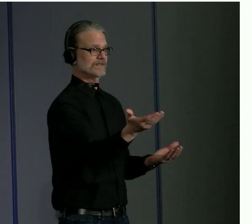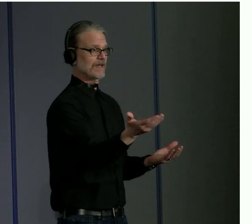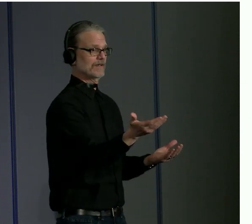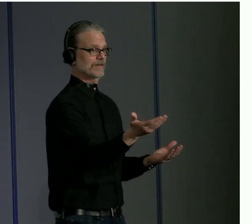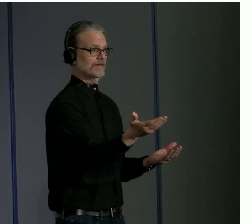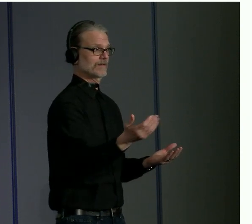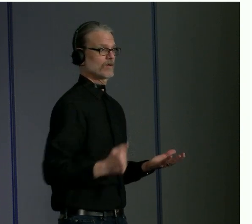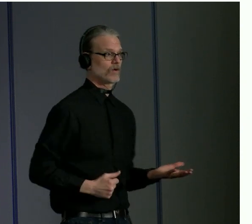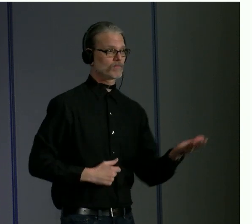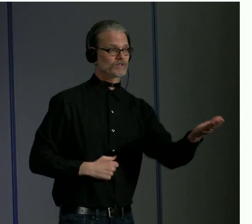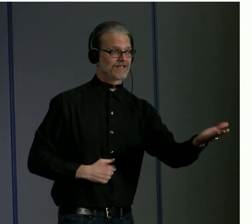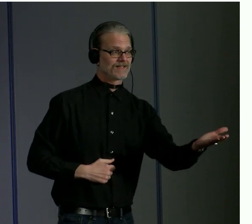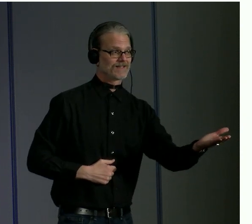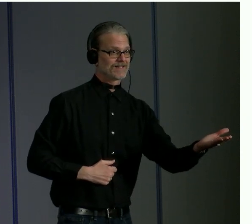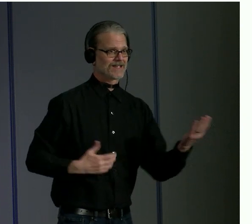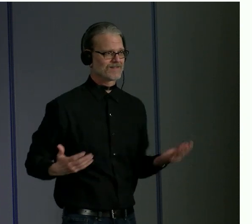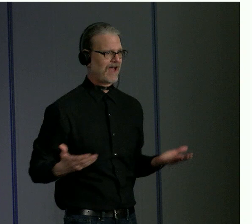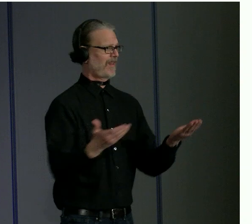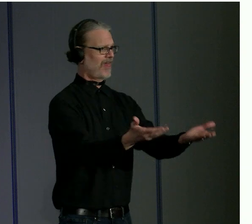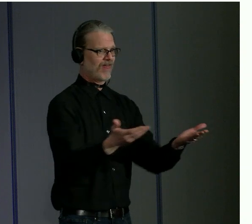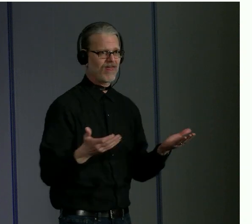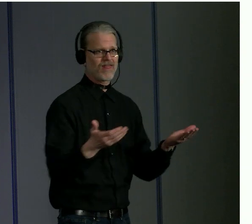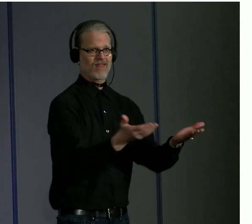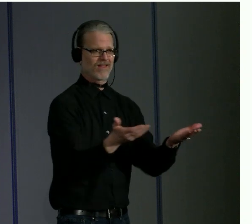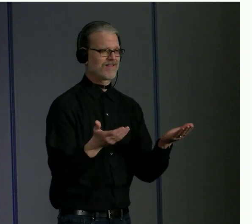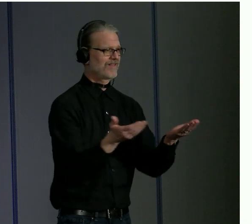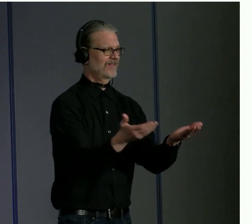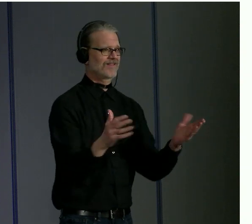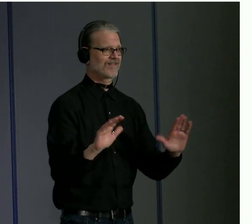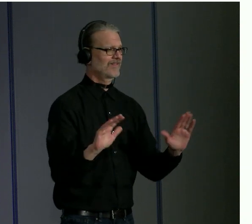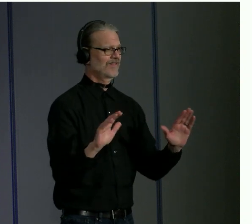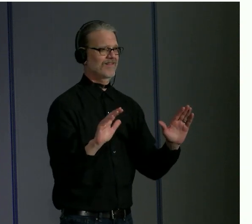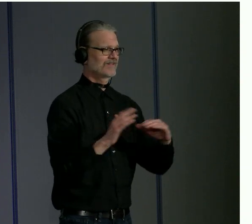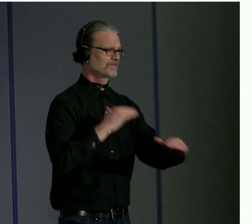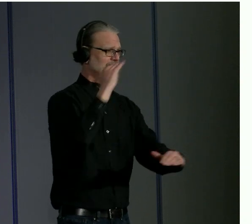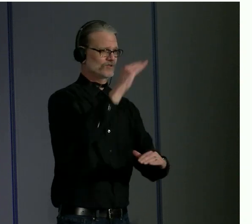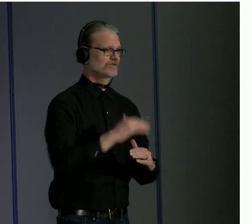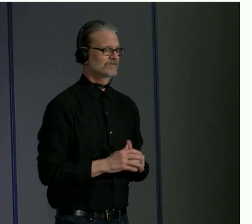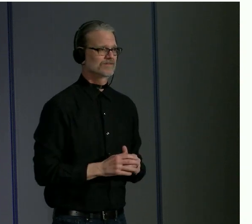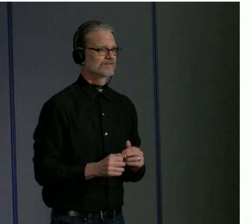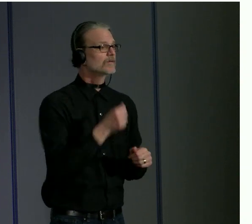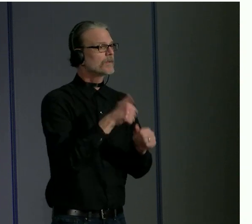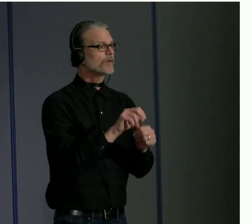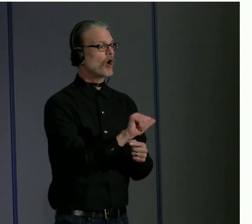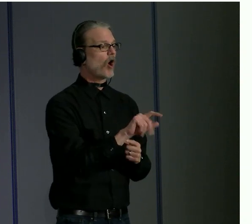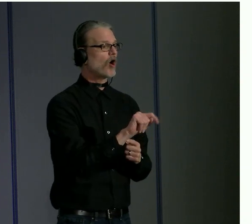once, not over, and over, and over again. Remember that Alt Text cannot be paused. When